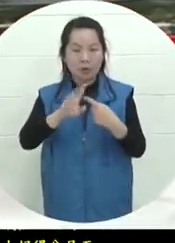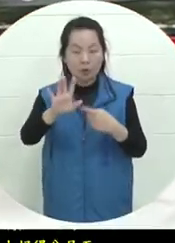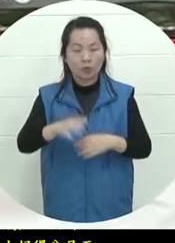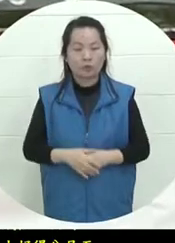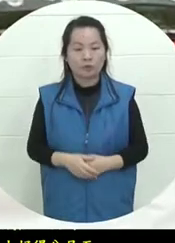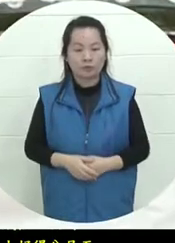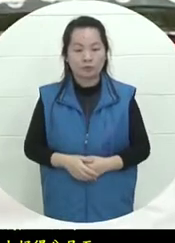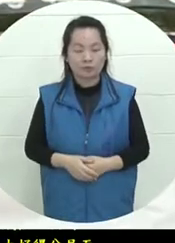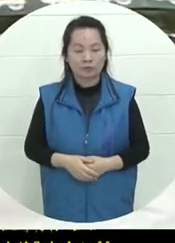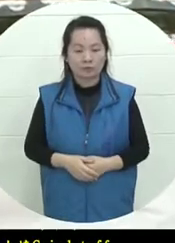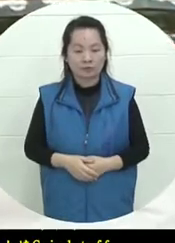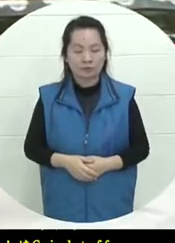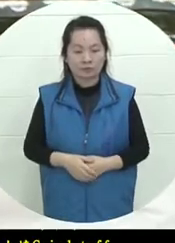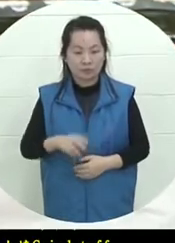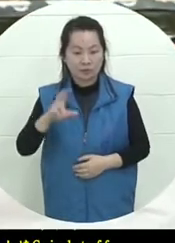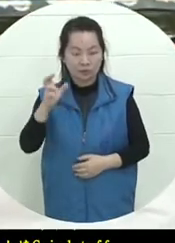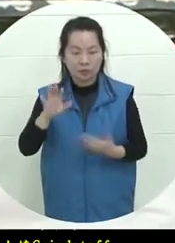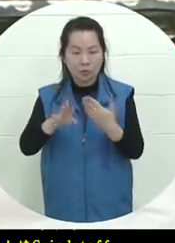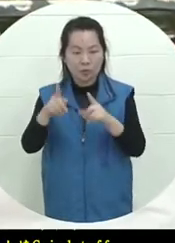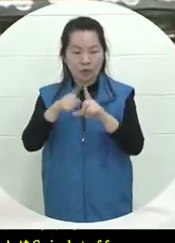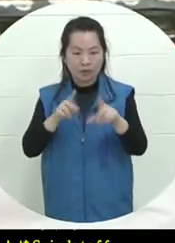the first pitch of the duel was a